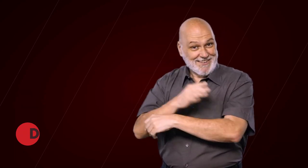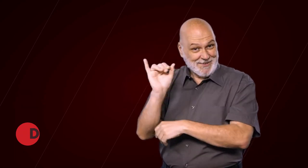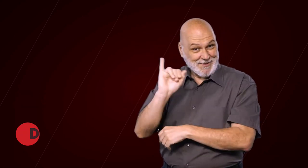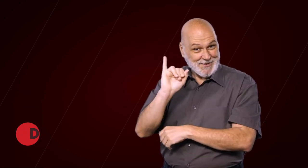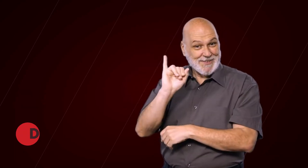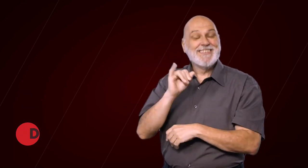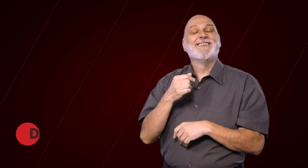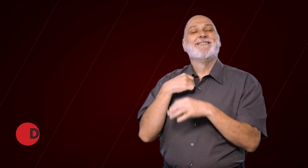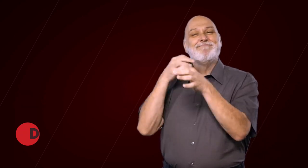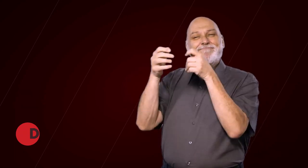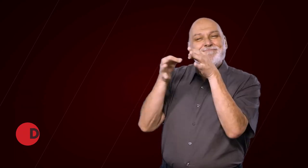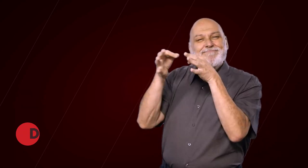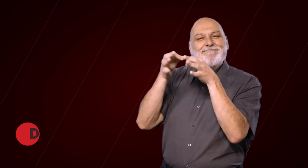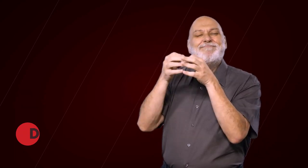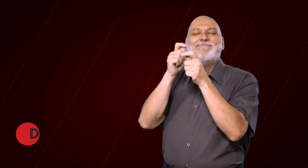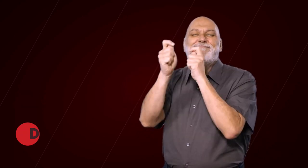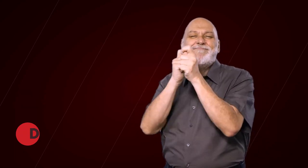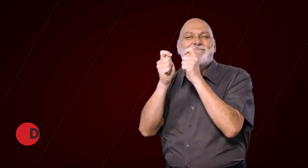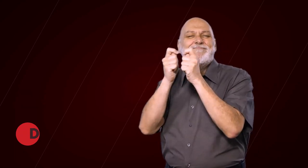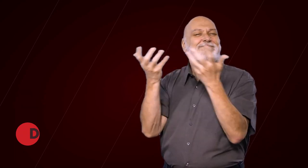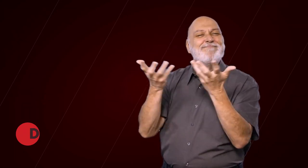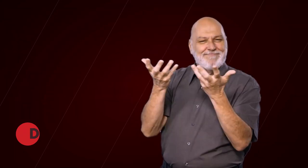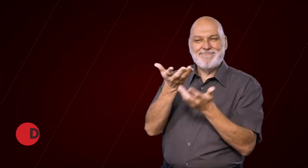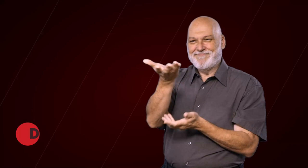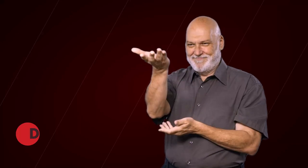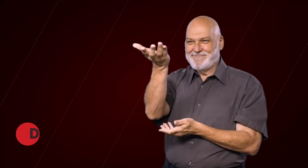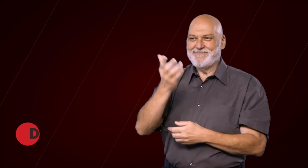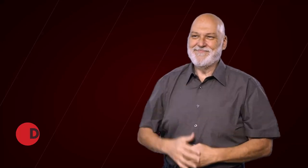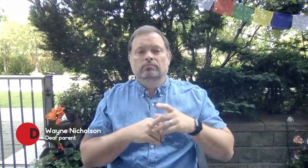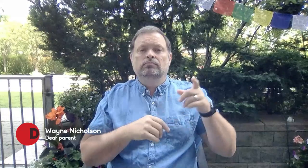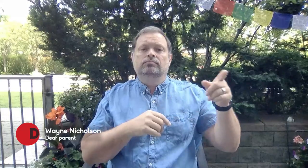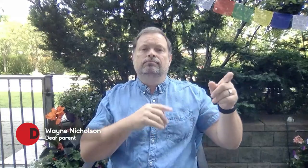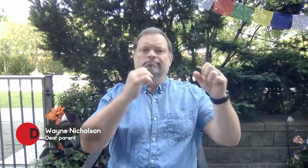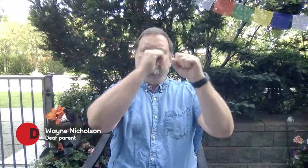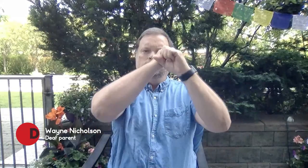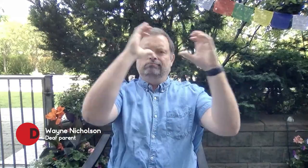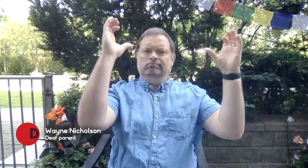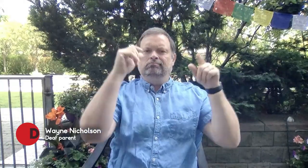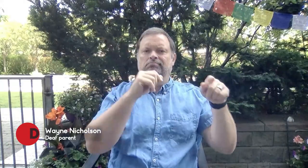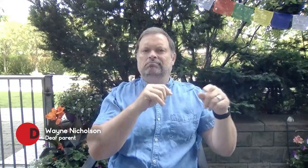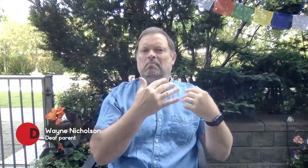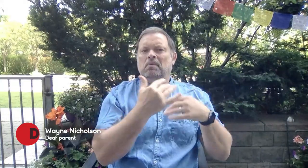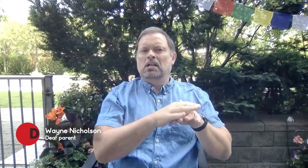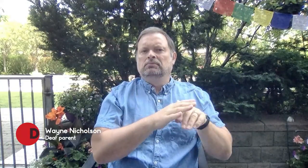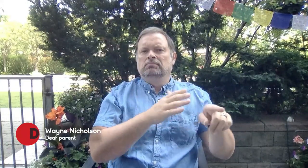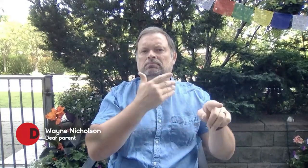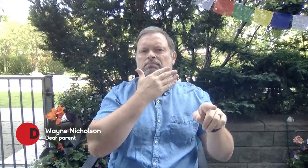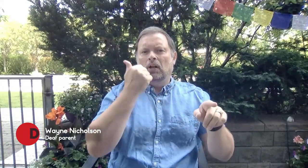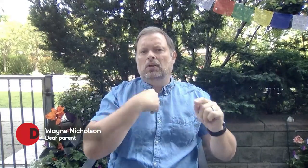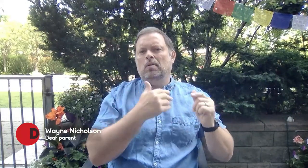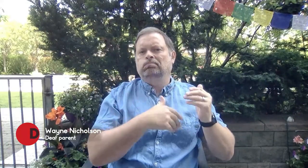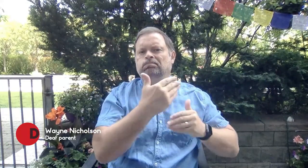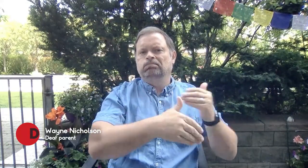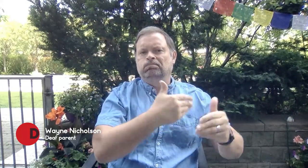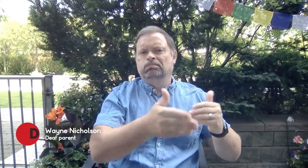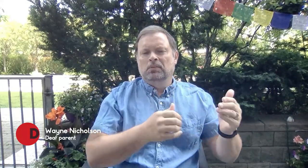family with a Deaf son. They believed that being mainstreamed was better,